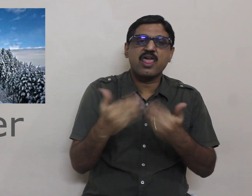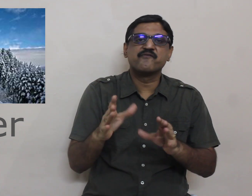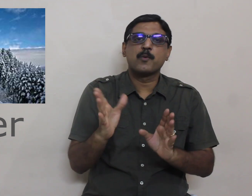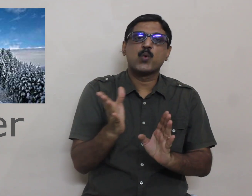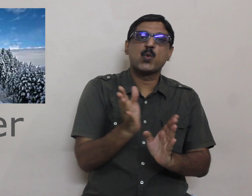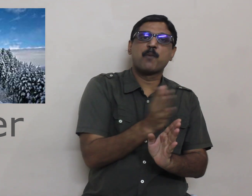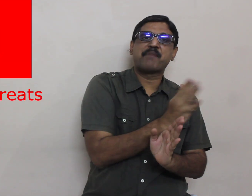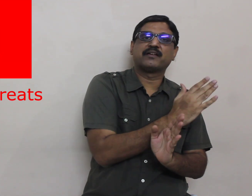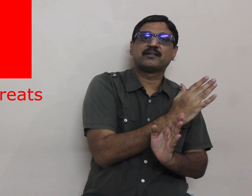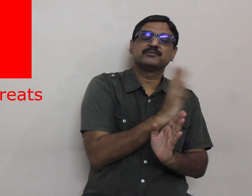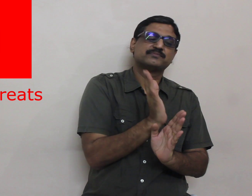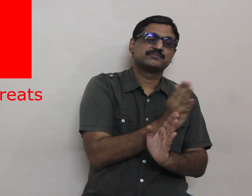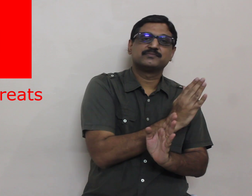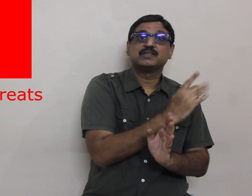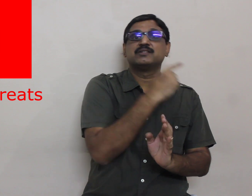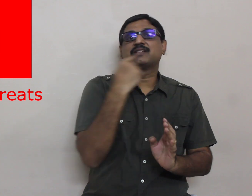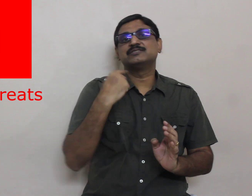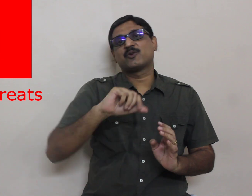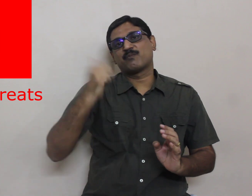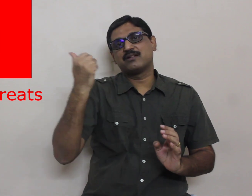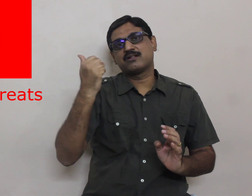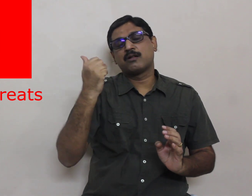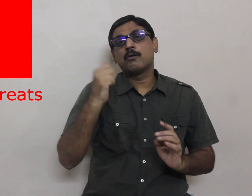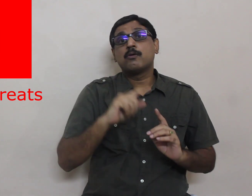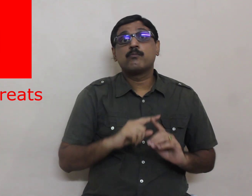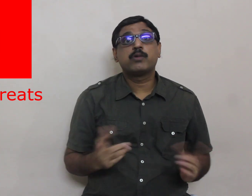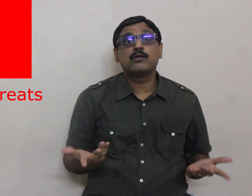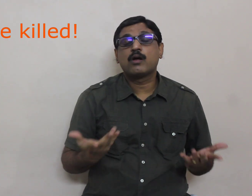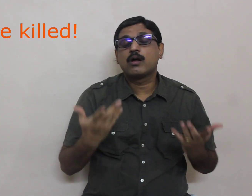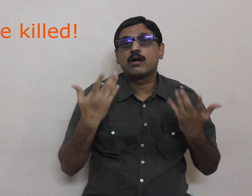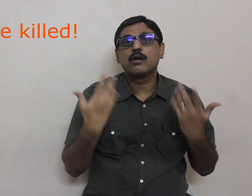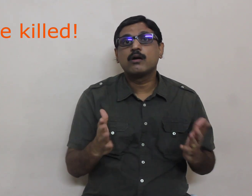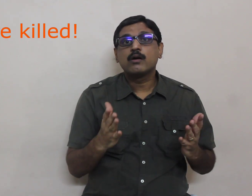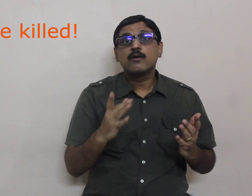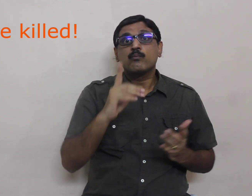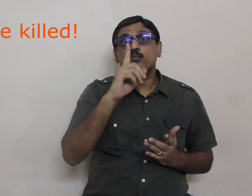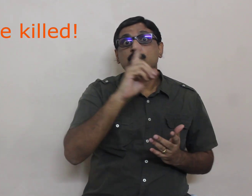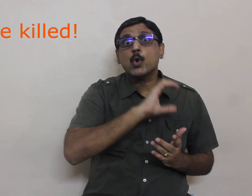So Germany had to retreat and the Soviet Union won.